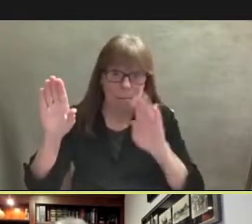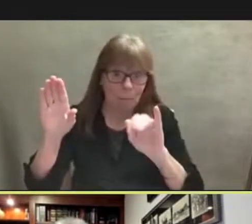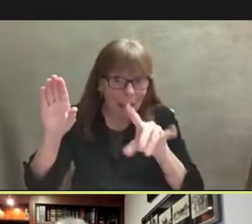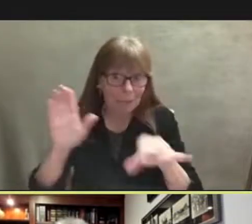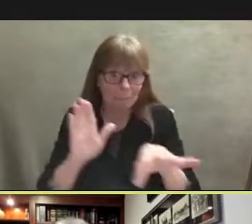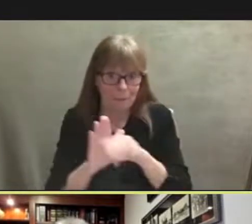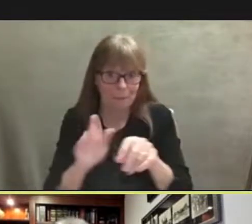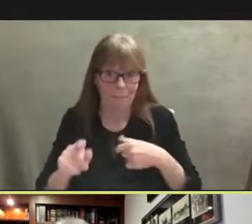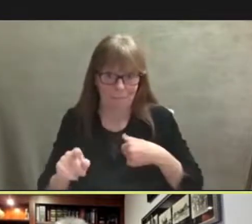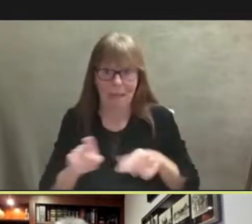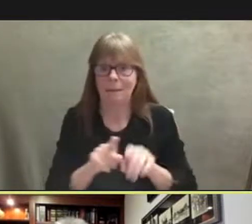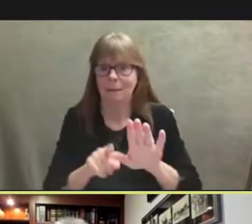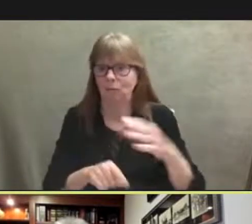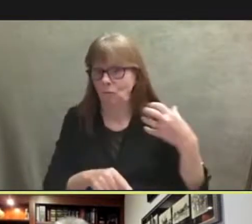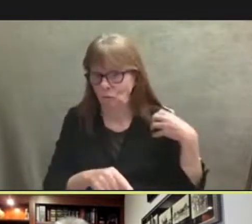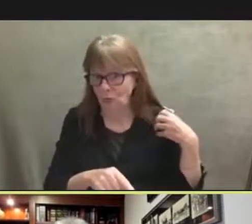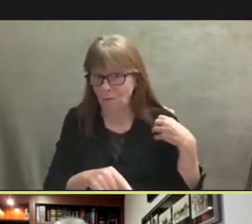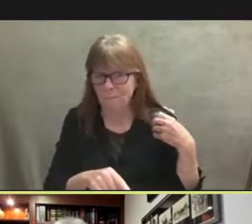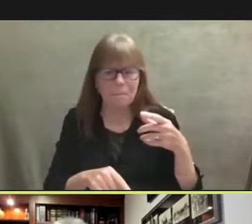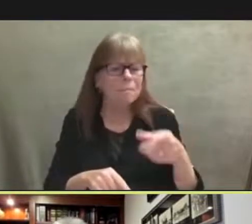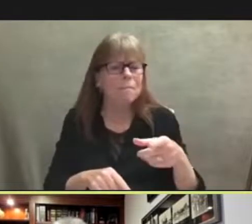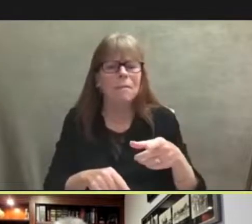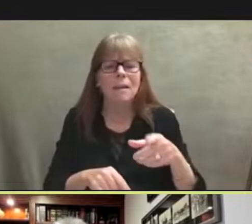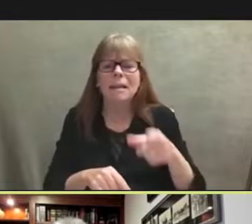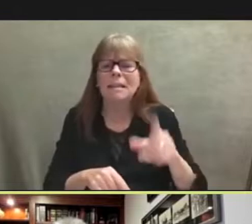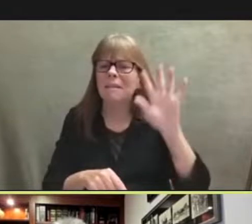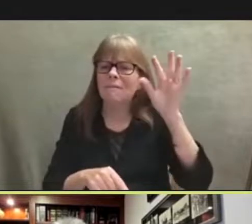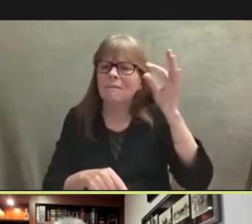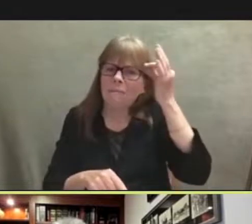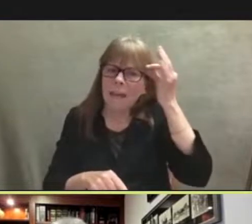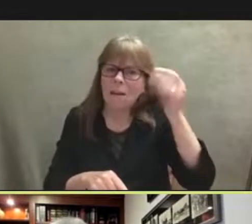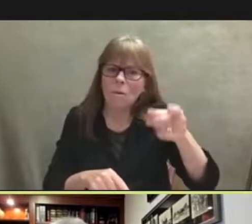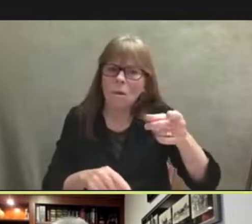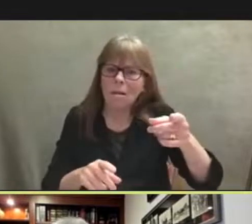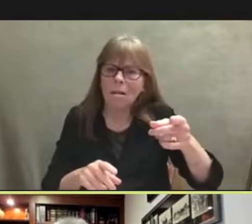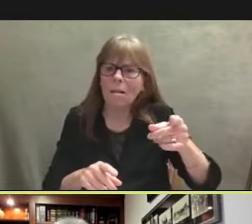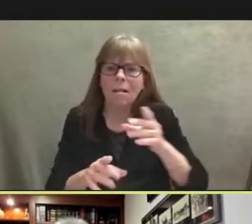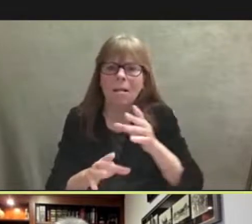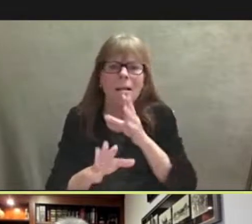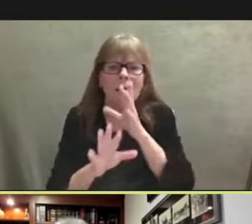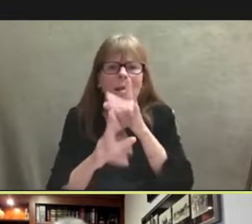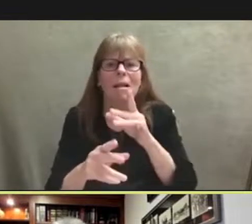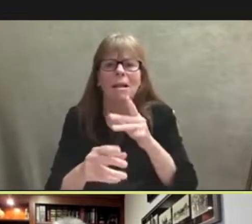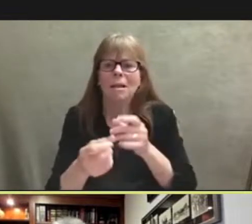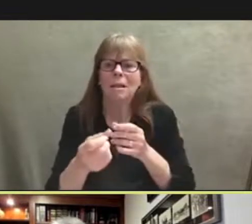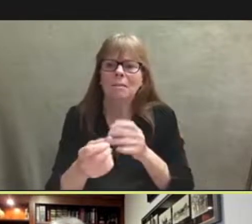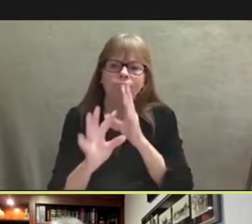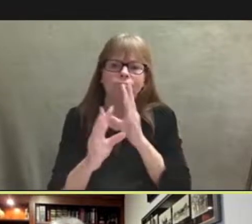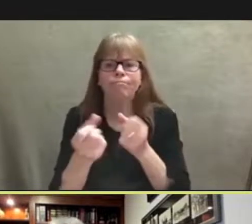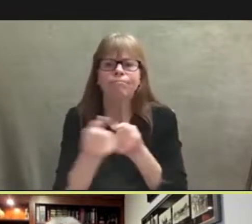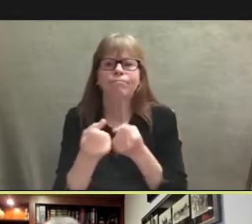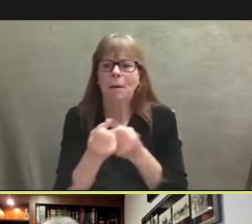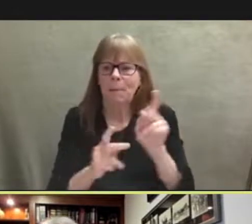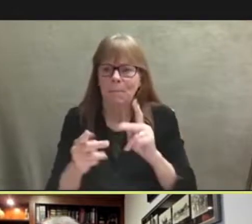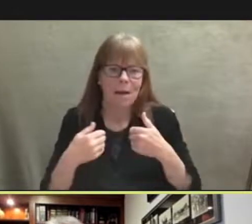has a rich history as being the federal voice for people with disabilities. The history of NCD dates